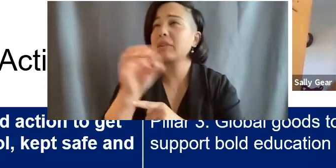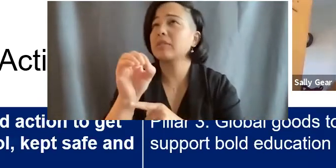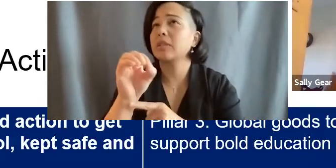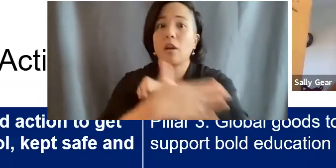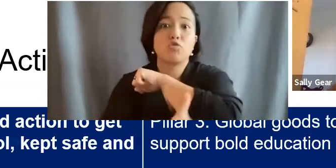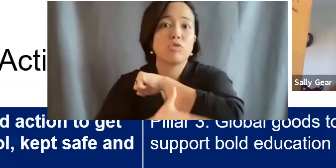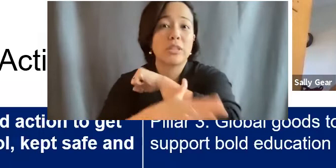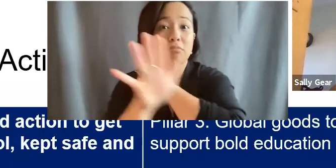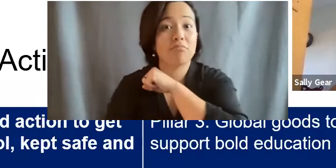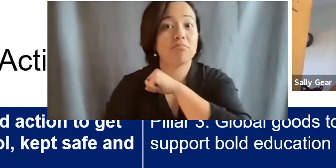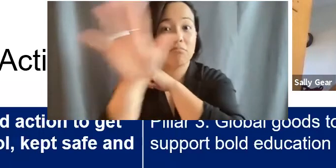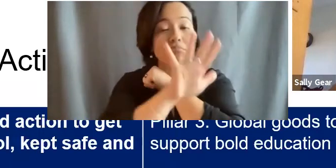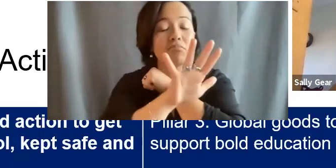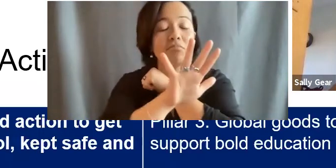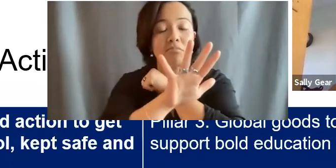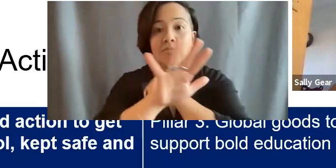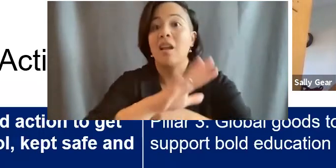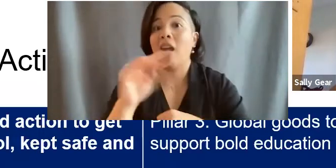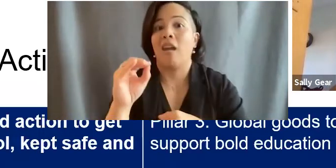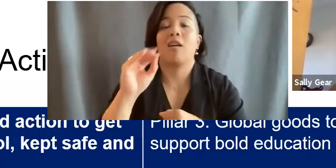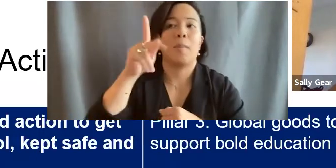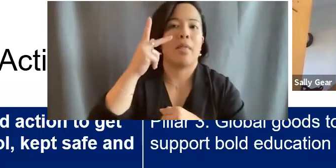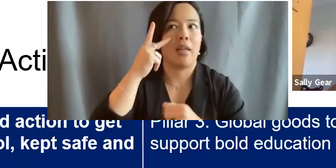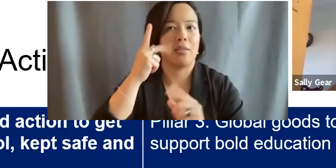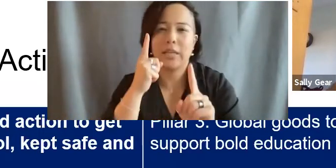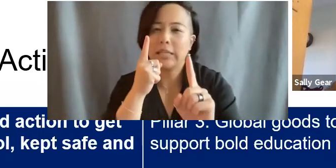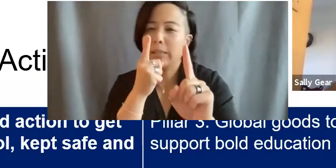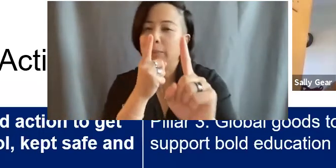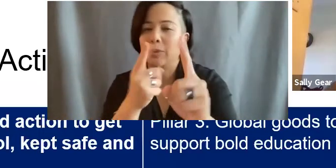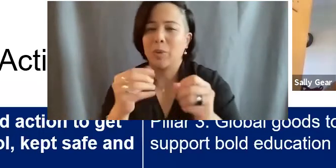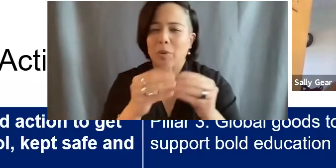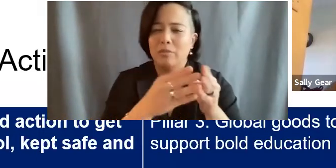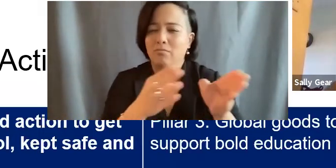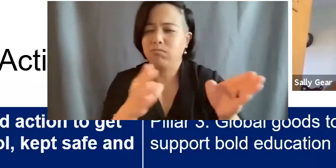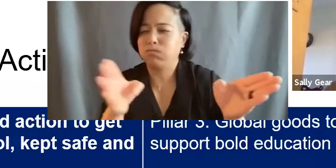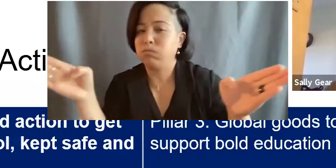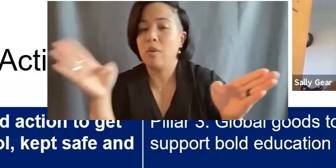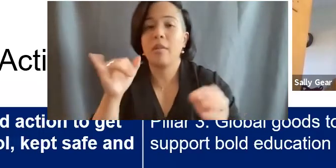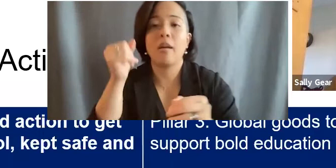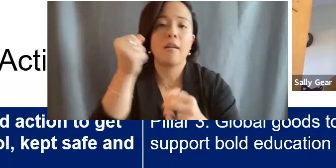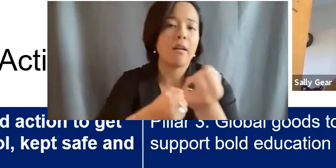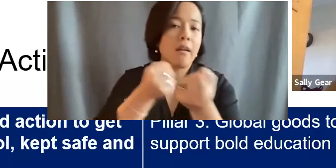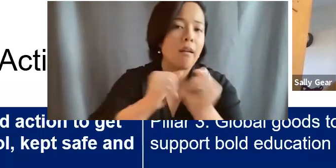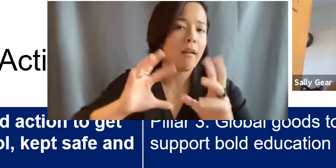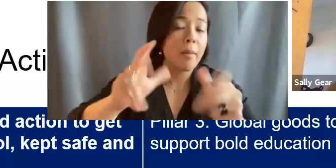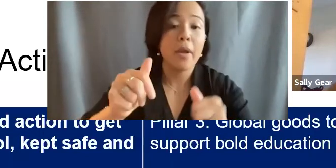and political ambition to broaden the campaign on whether these countries are donor countries or whether these countries that have gender equality